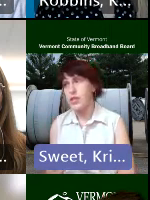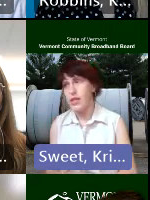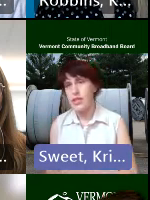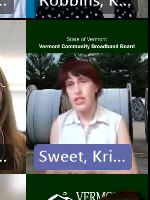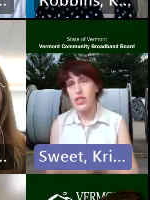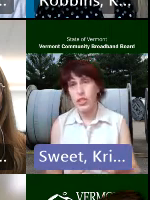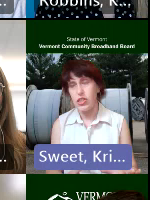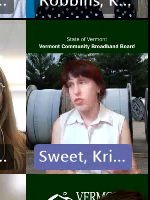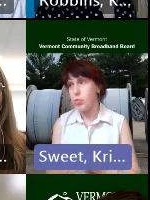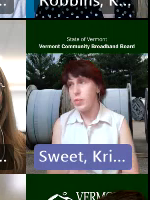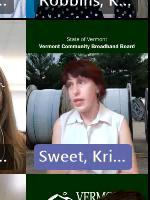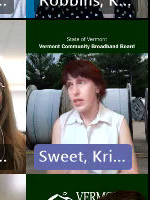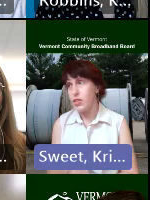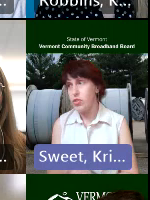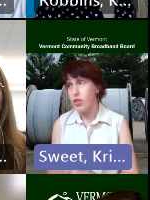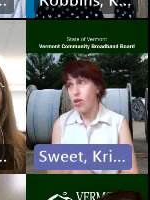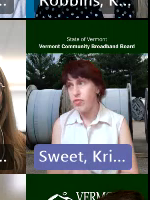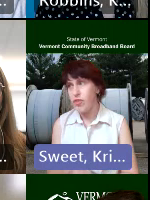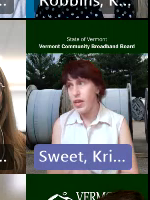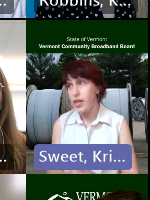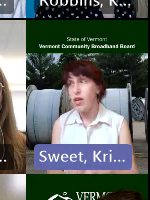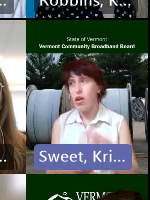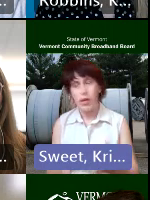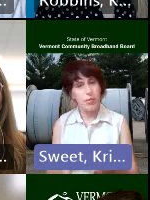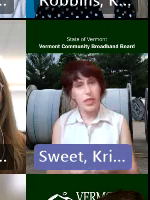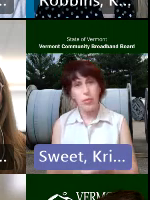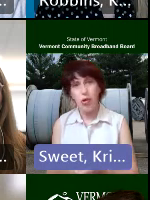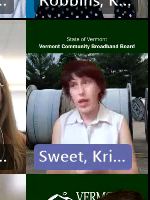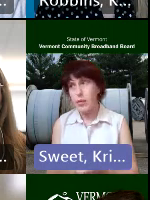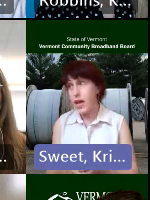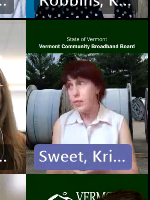So today we're going to discuss key changes we'll be making to the RFA.